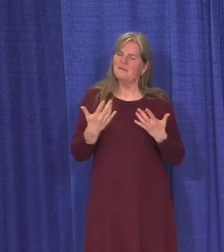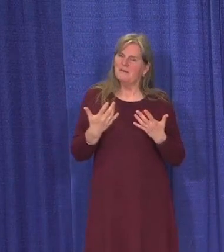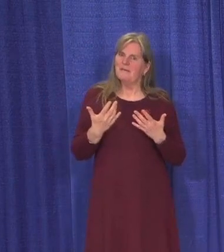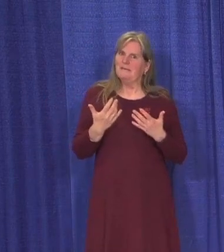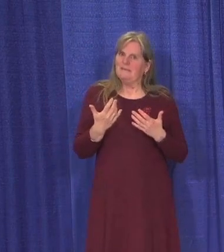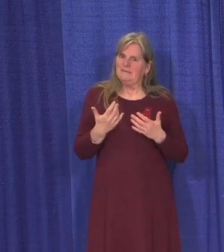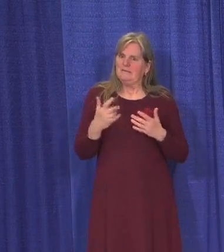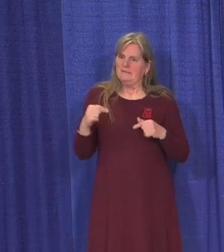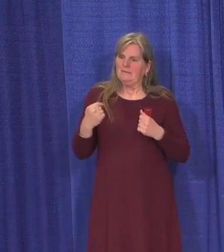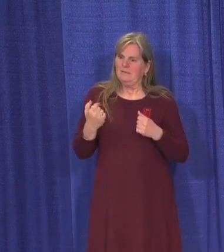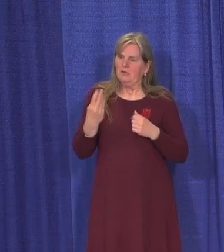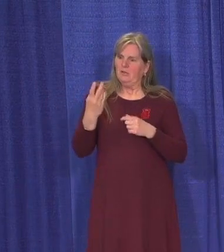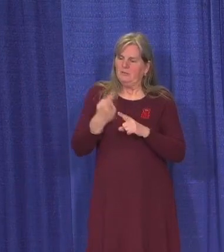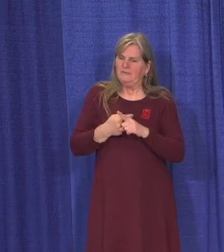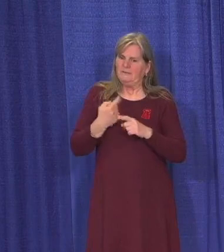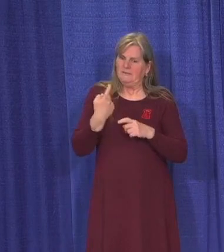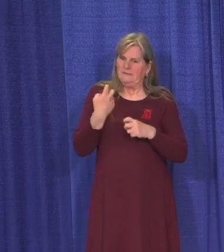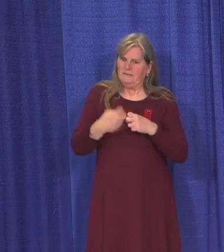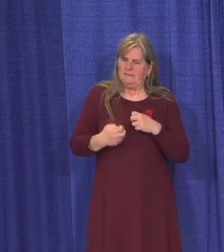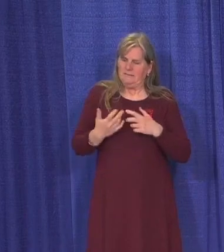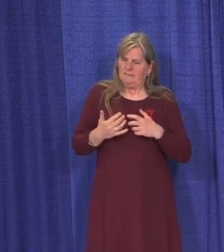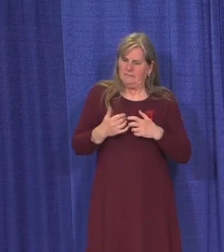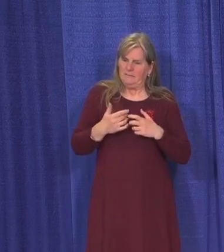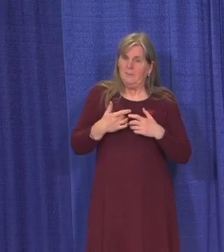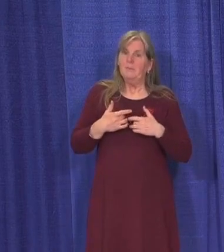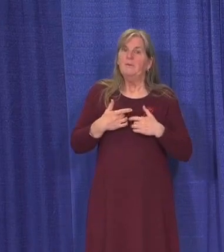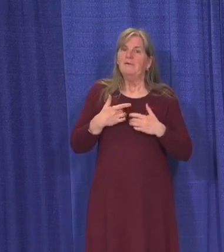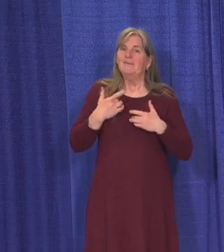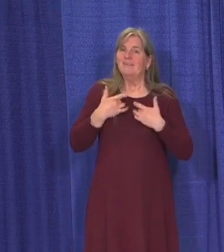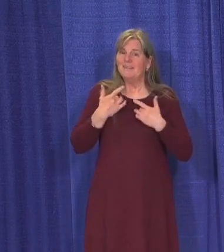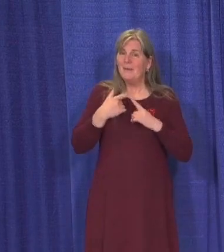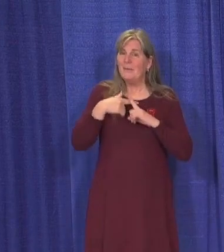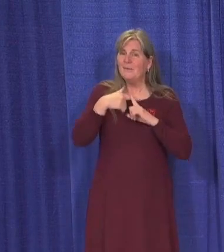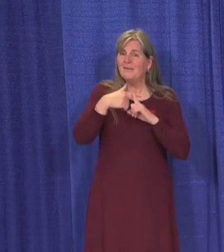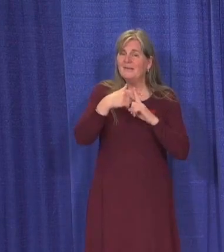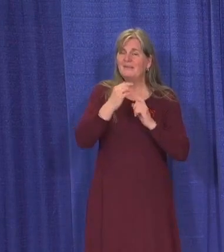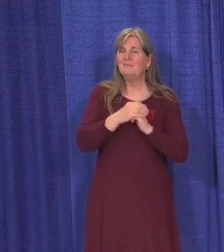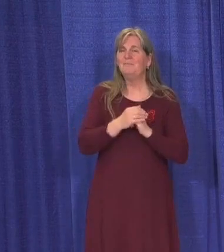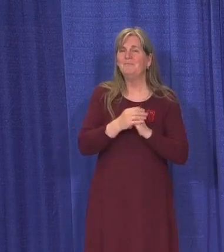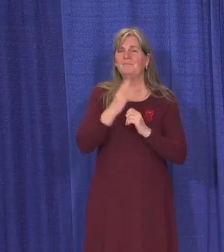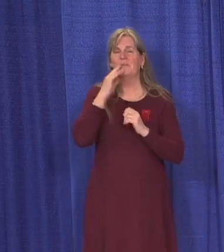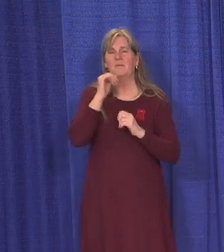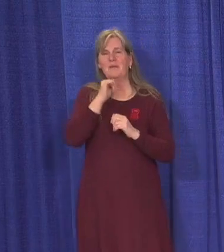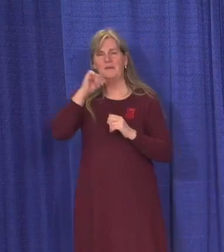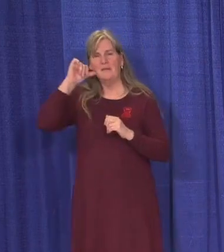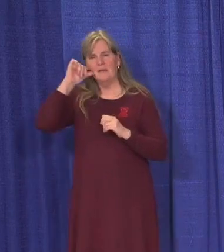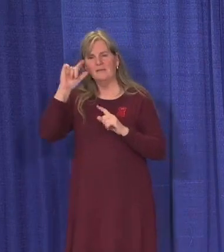members and friends who were bulky in their first appointment or have received their first and